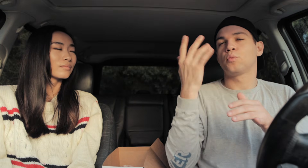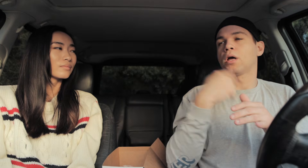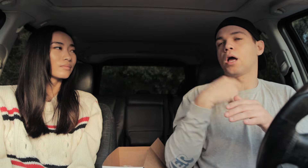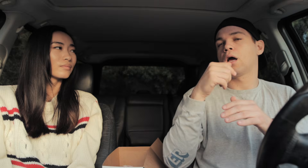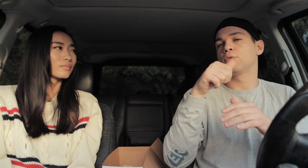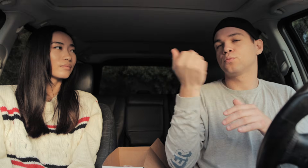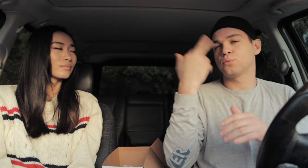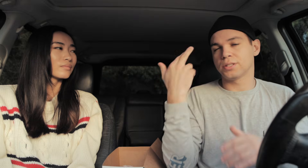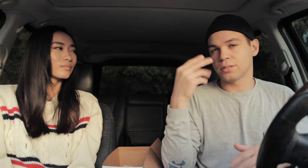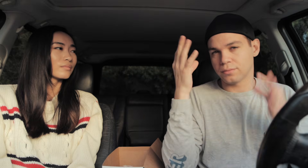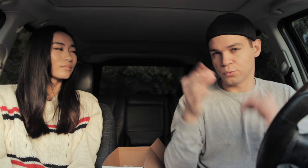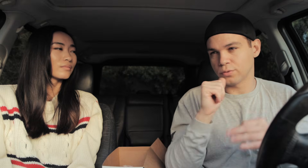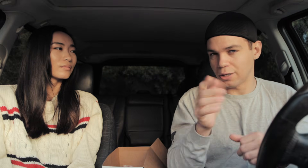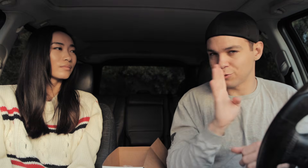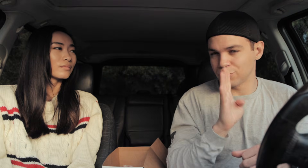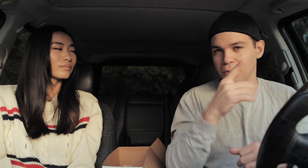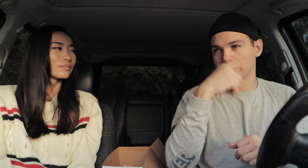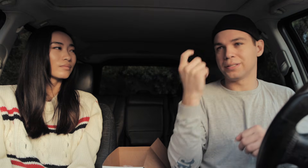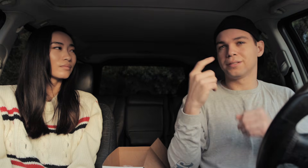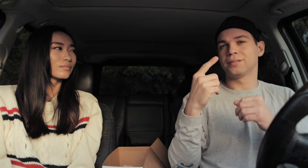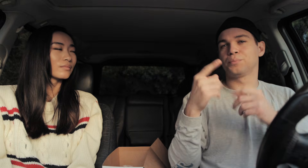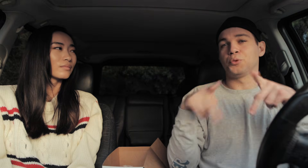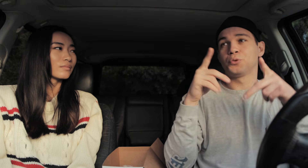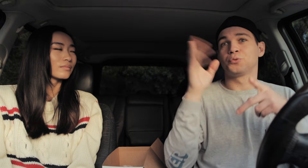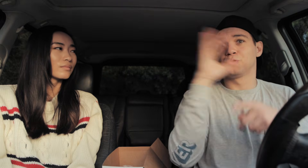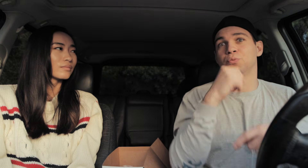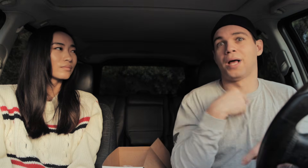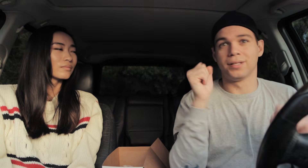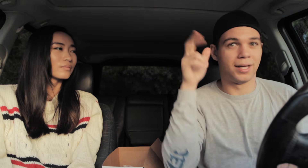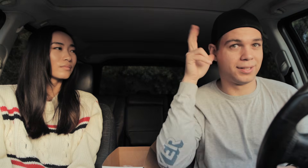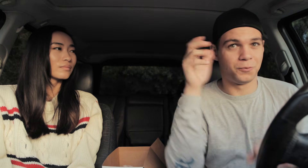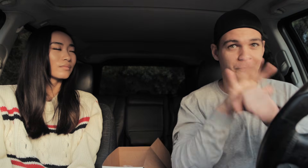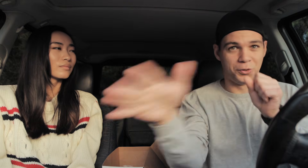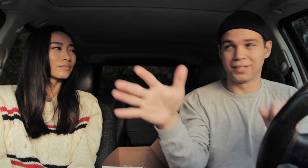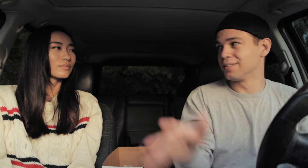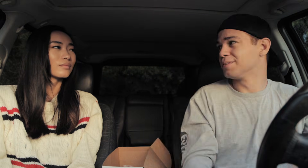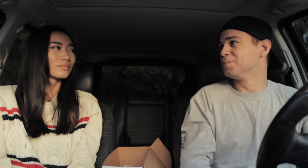that's another reason I choose not to talk because people assume I can hear fully